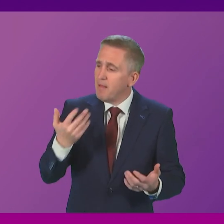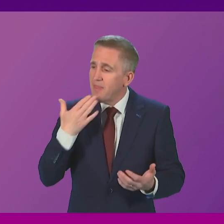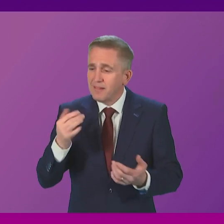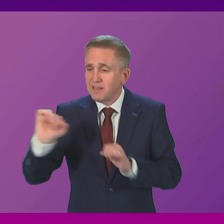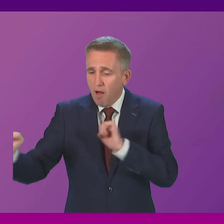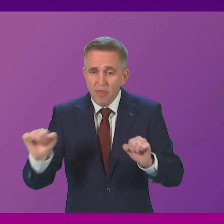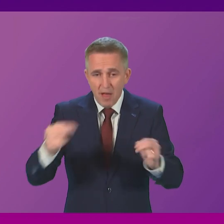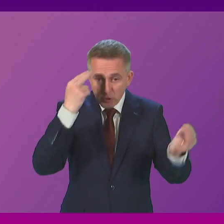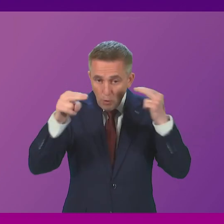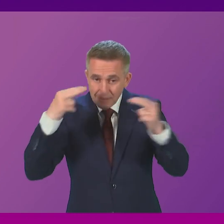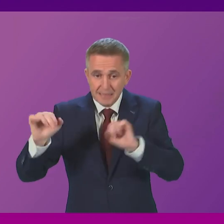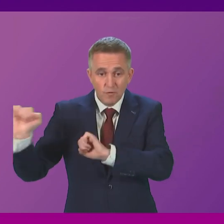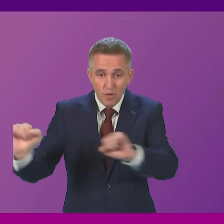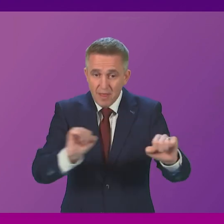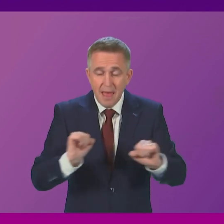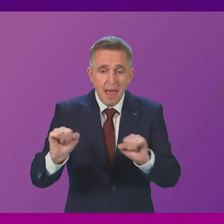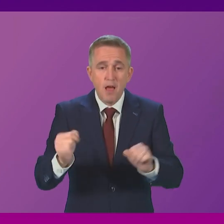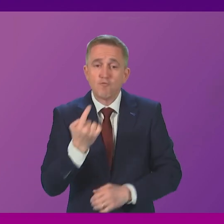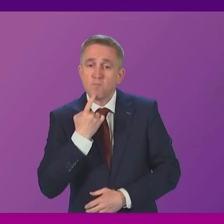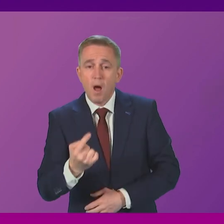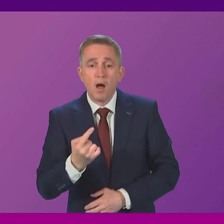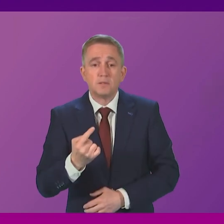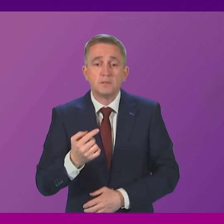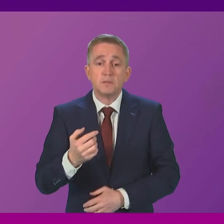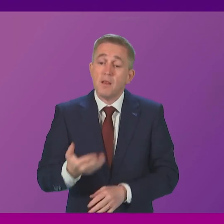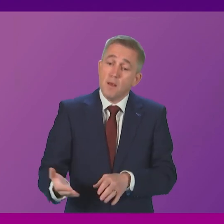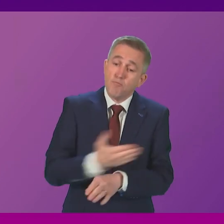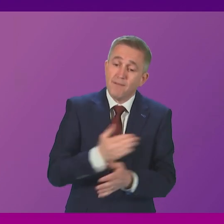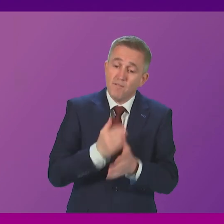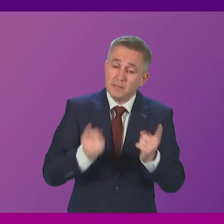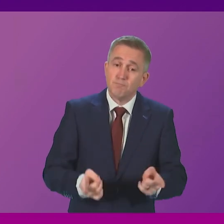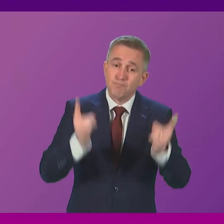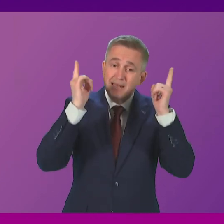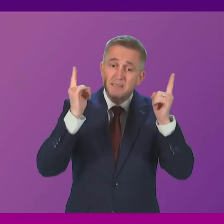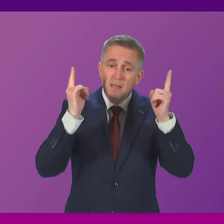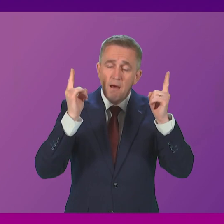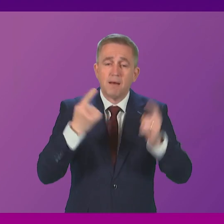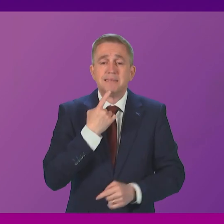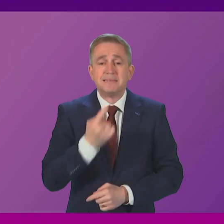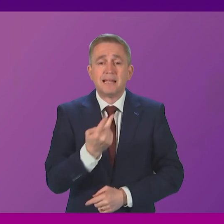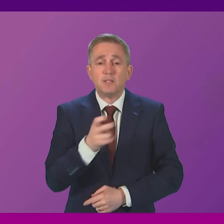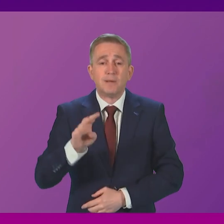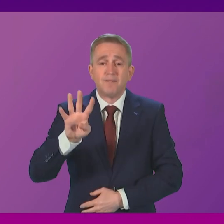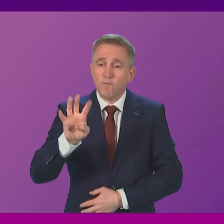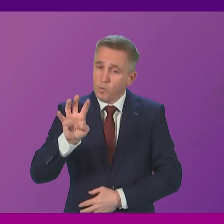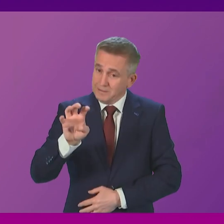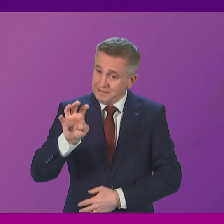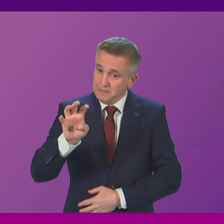When my predecessor made her opening contribution on this occasion in 2014, she rightly remarked